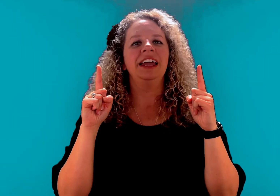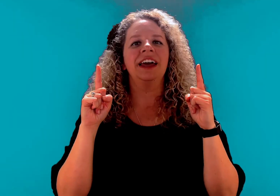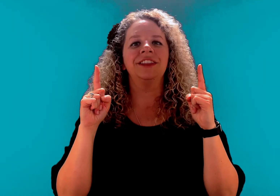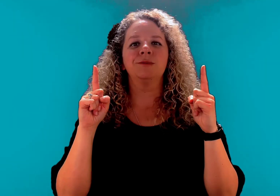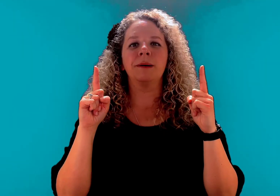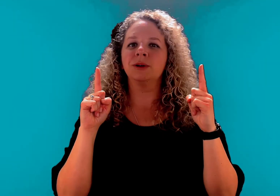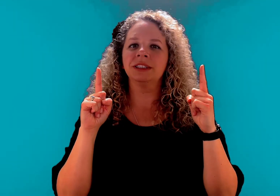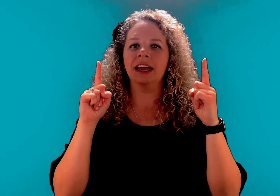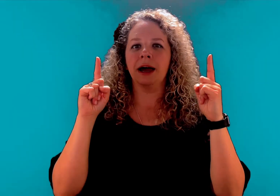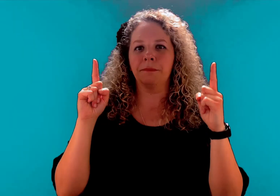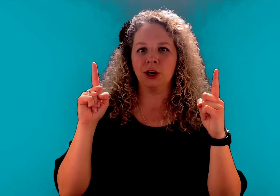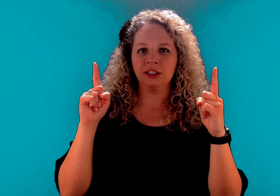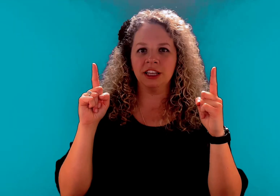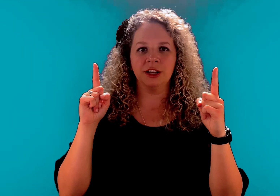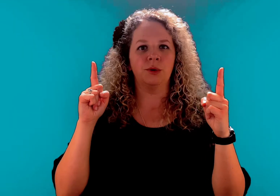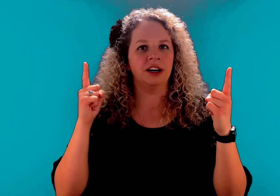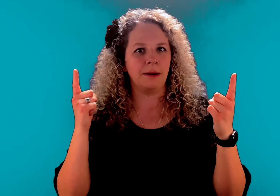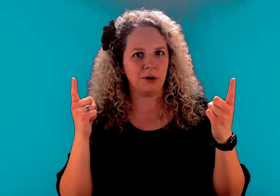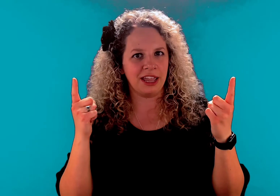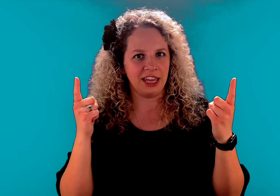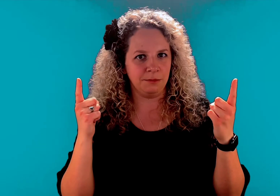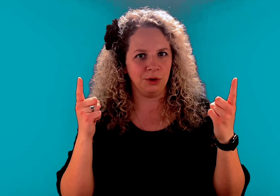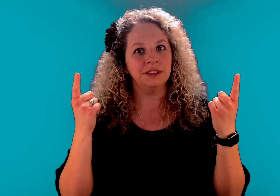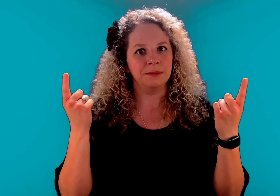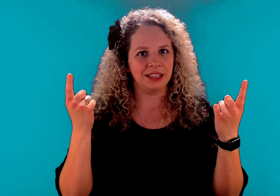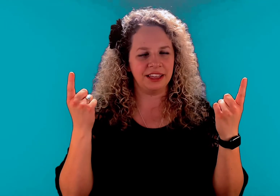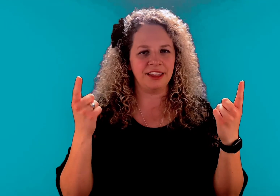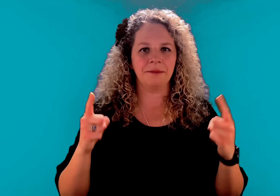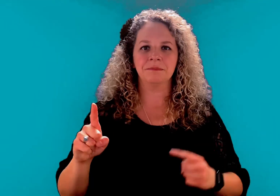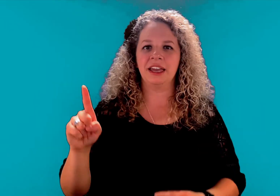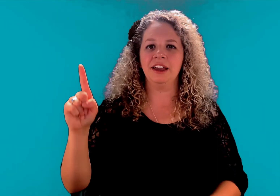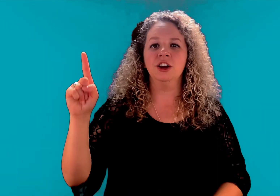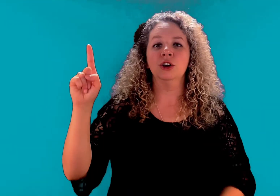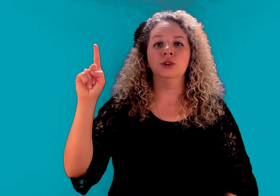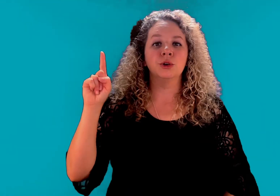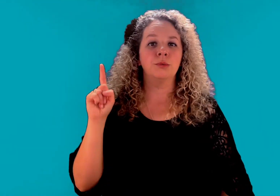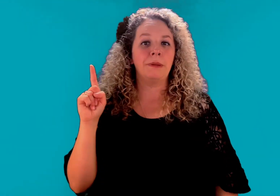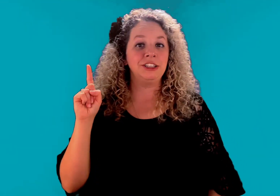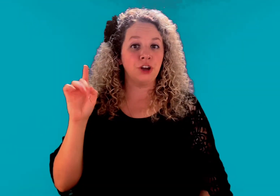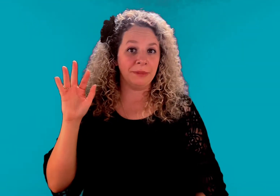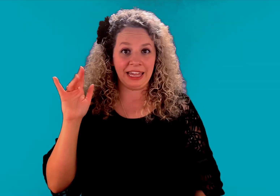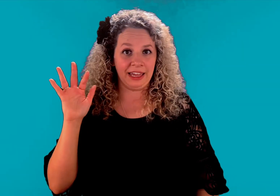and they represent a person or an upright animal, something like that. Okay, so my dominant hand,